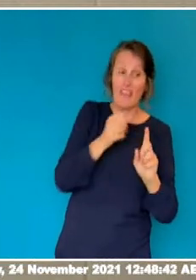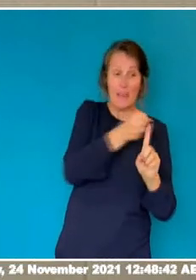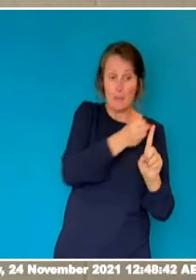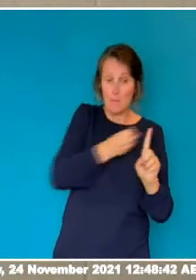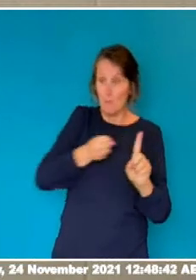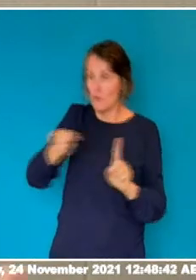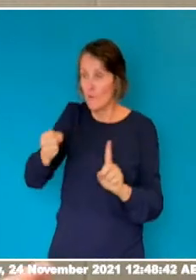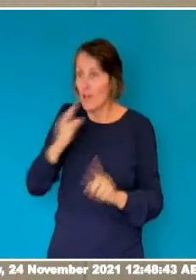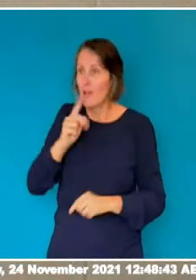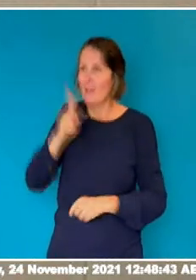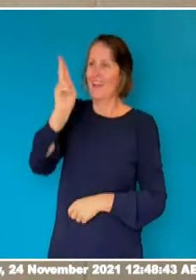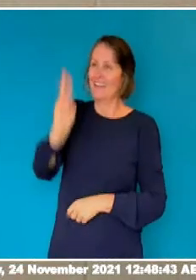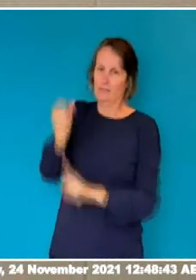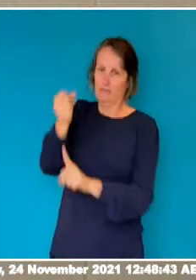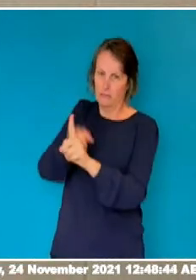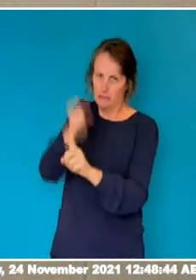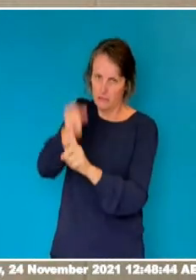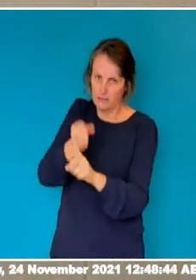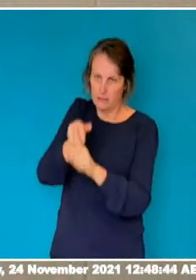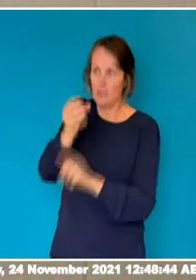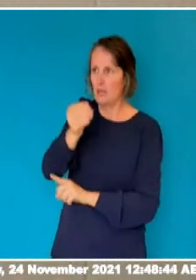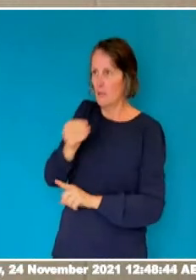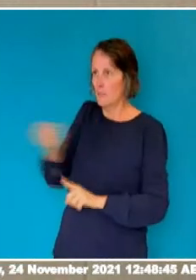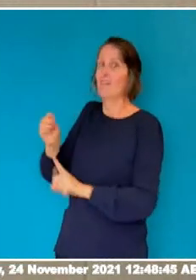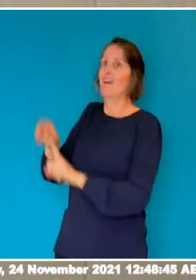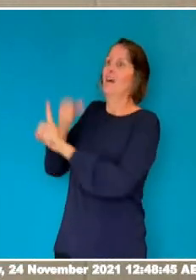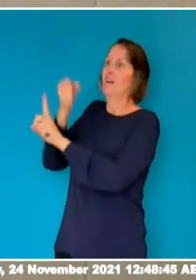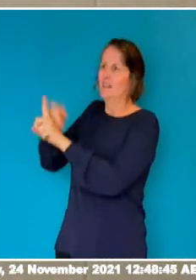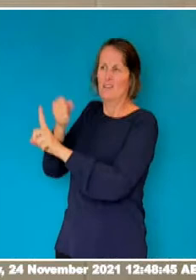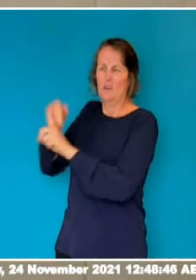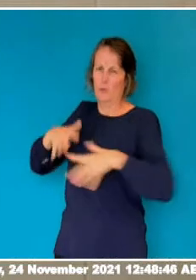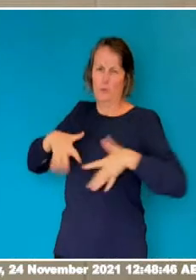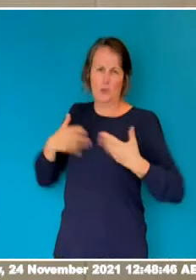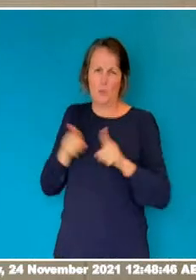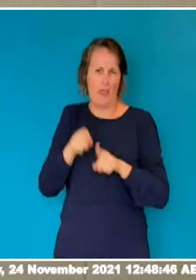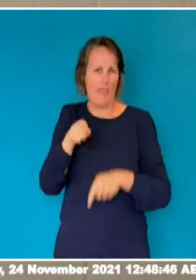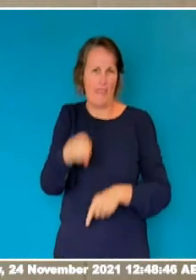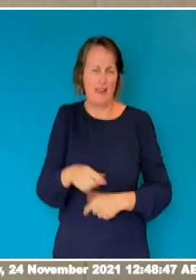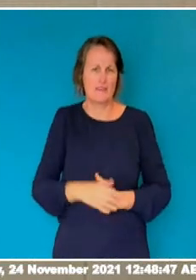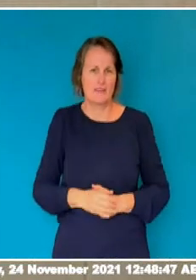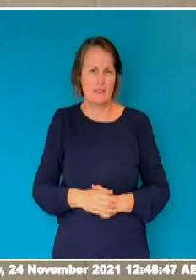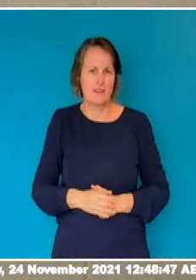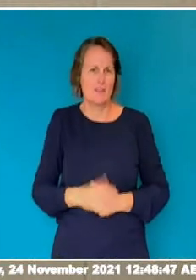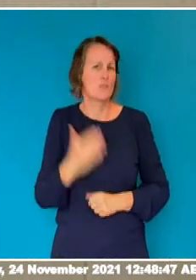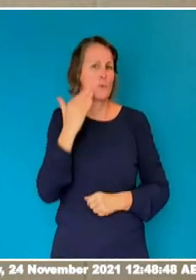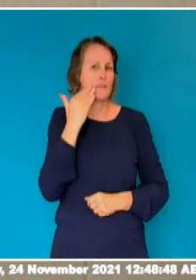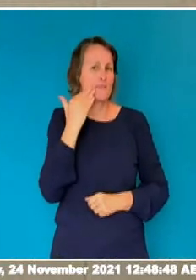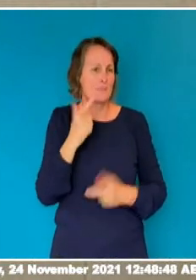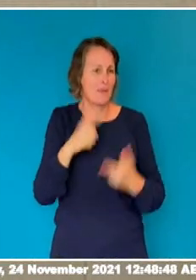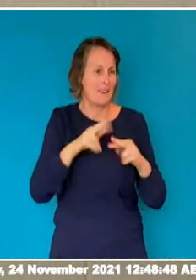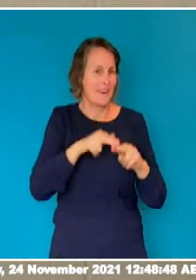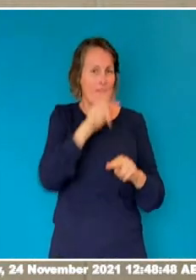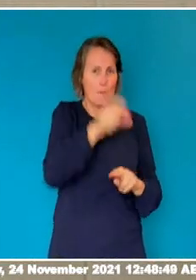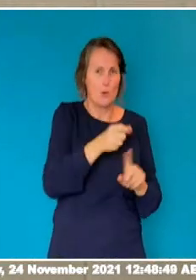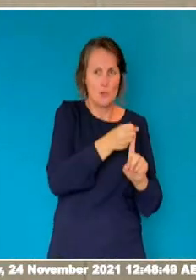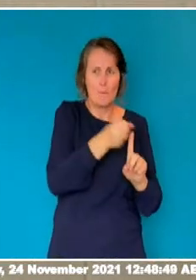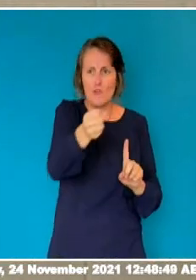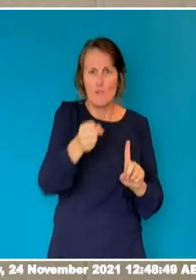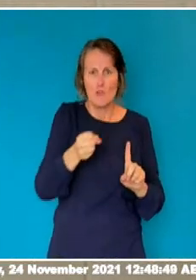and that should carry through in all aspects of either in the current role or any other role that a person may do in their employment with the agency.